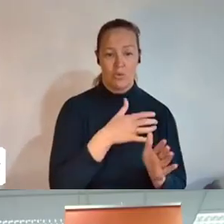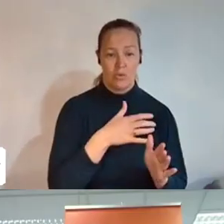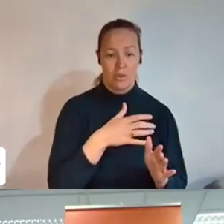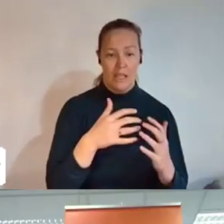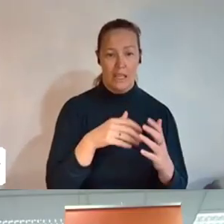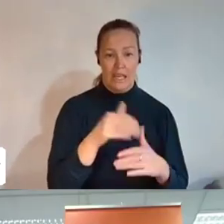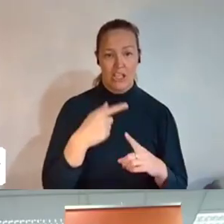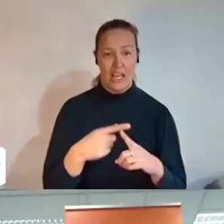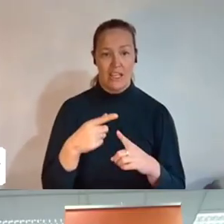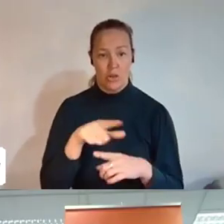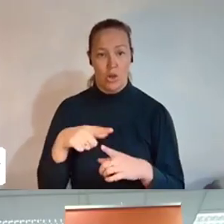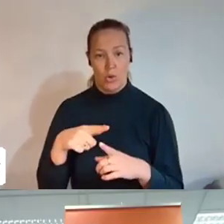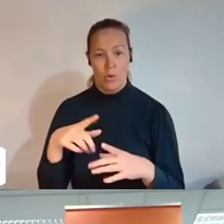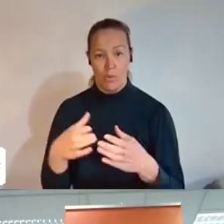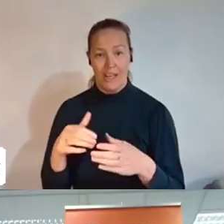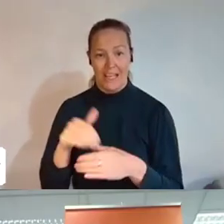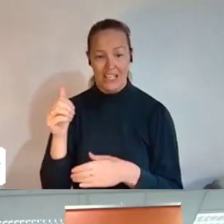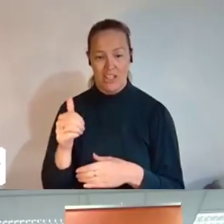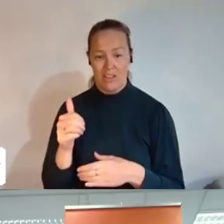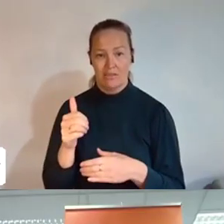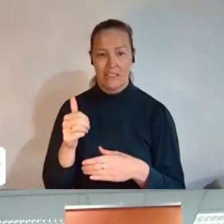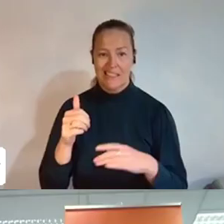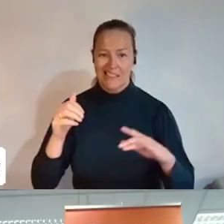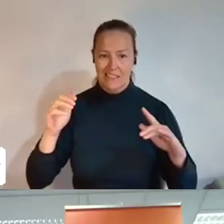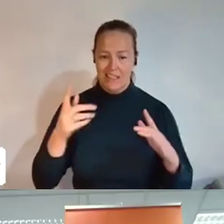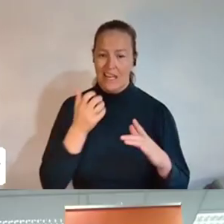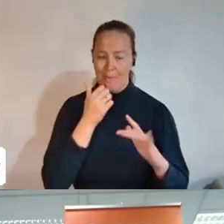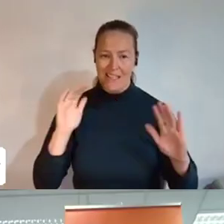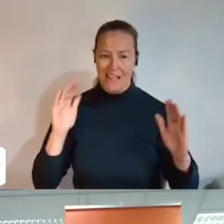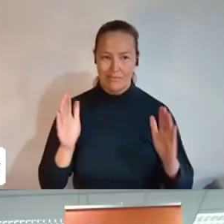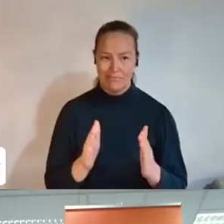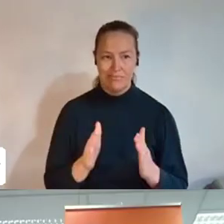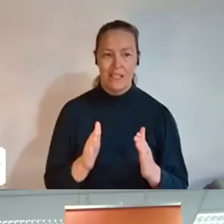seems to be declining. I haven't got data to support that, but it certainly seems that in the